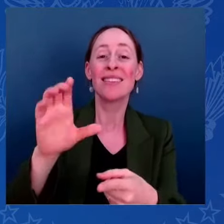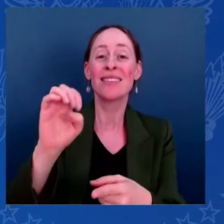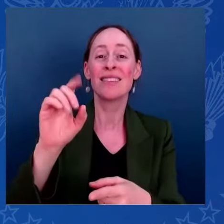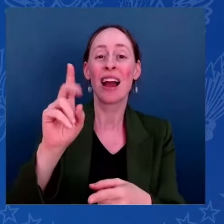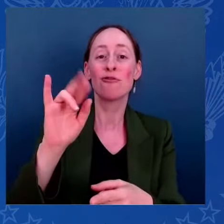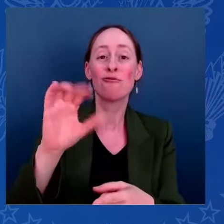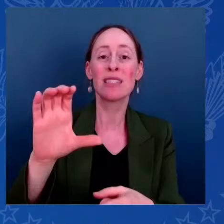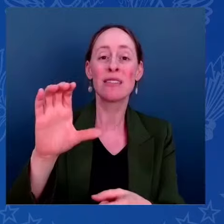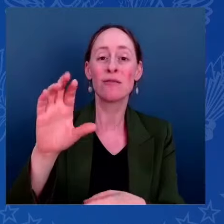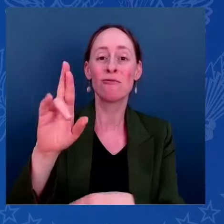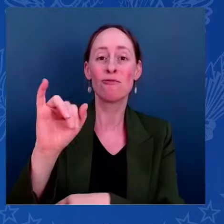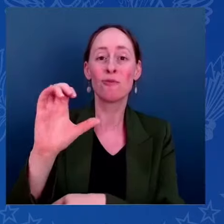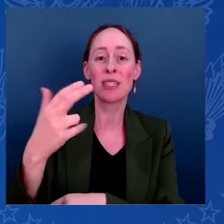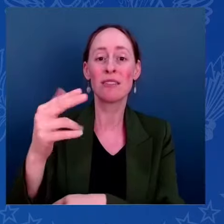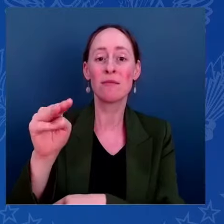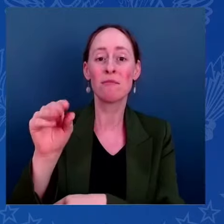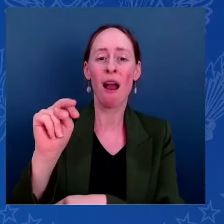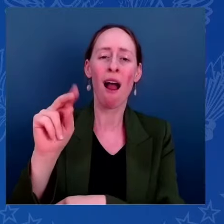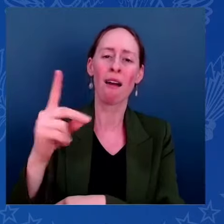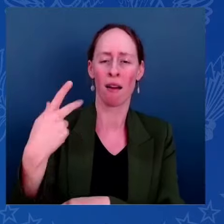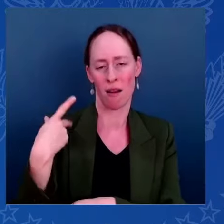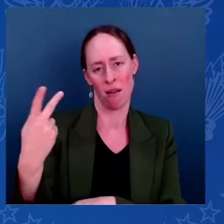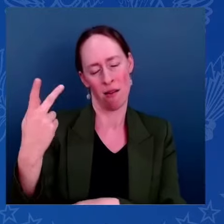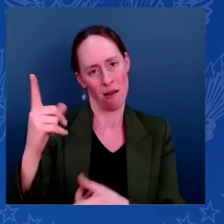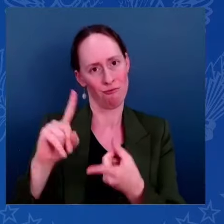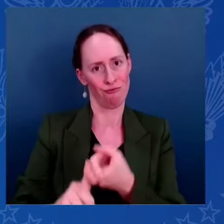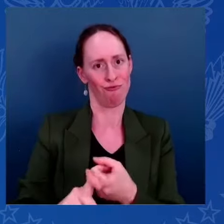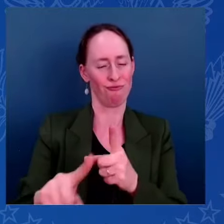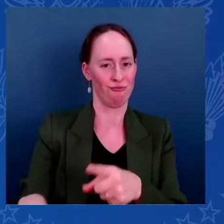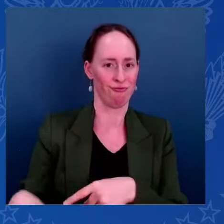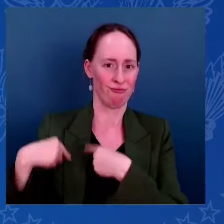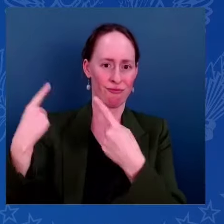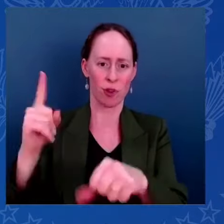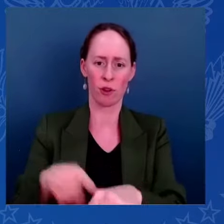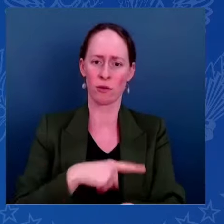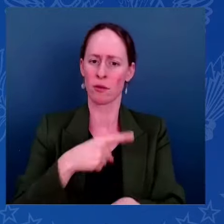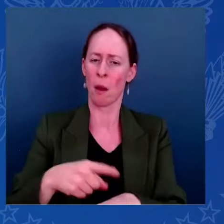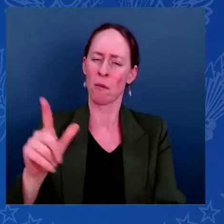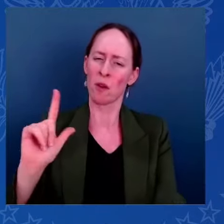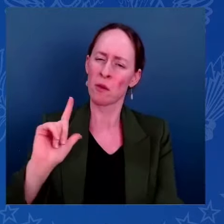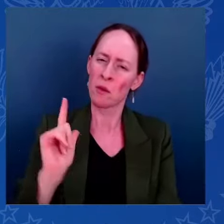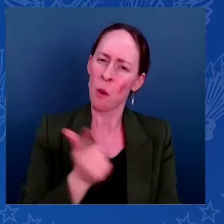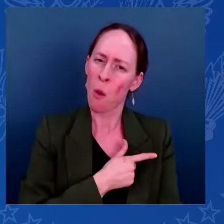he knows how to do it, and he's a loyal friend. And I appreciate it, Cedric. Only thing I like better than Cedric --